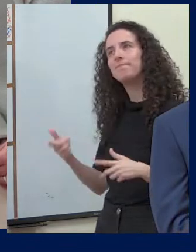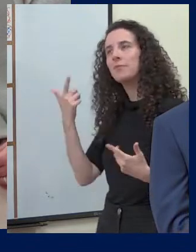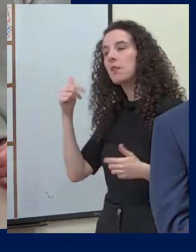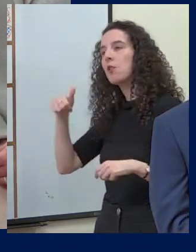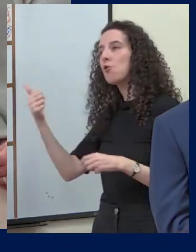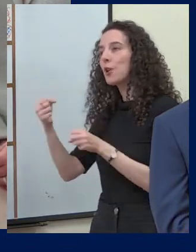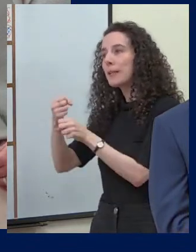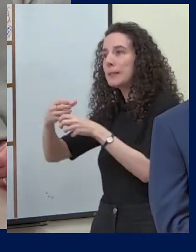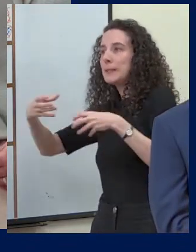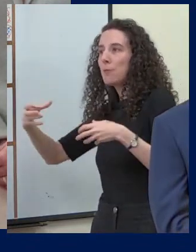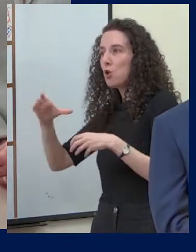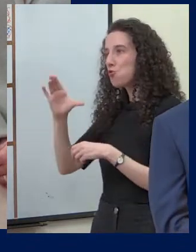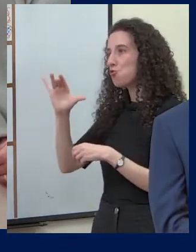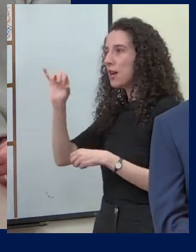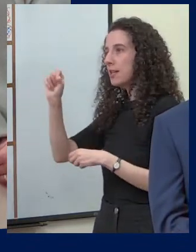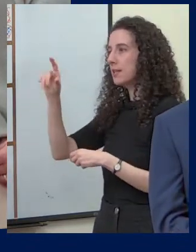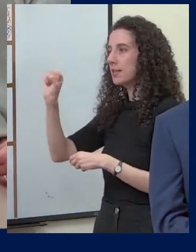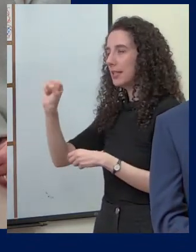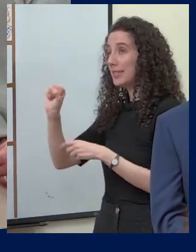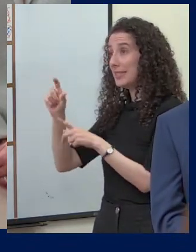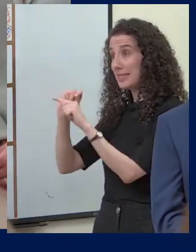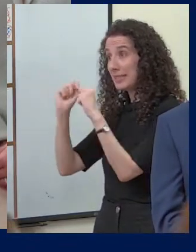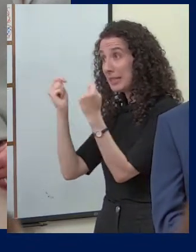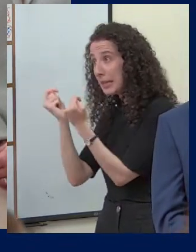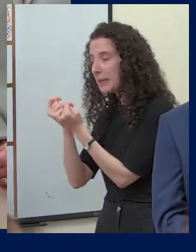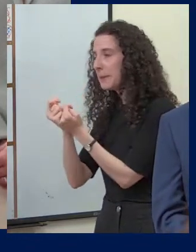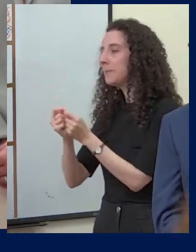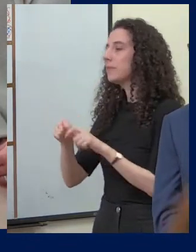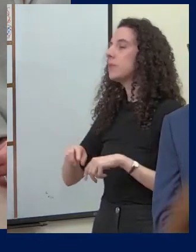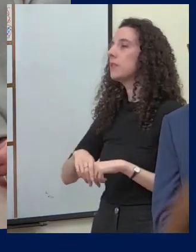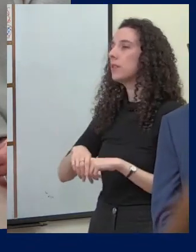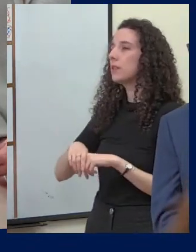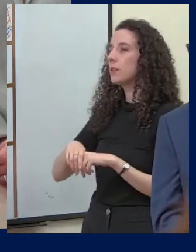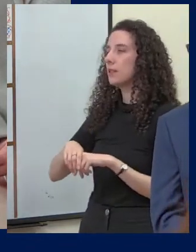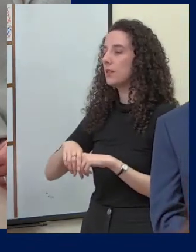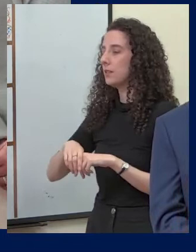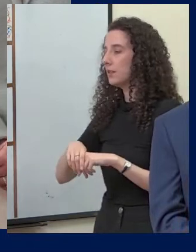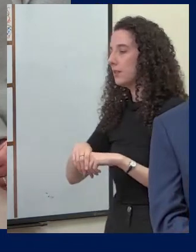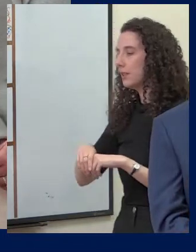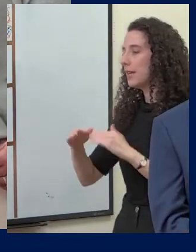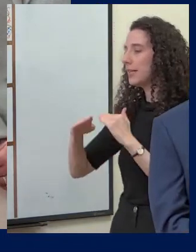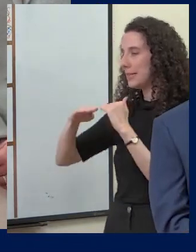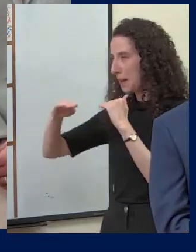ablation centers as well as other services or at the community level, so people can get